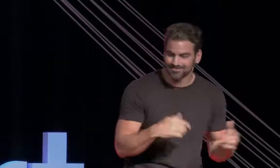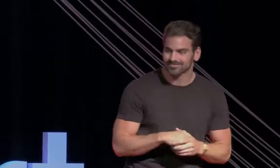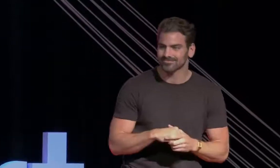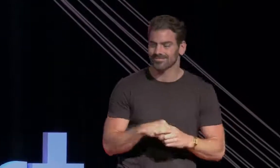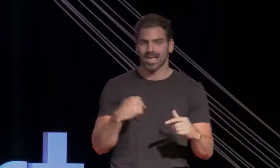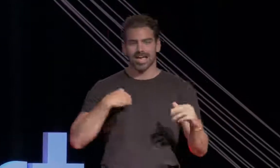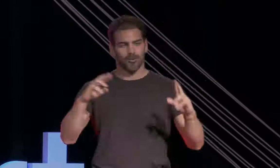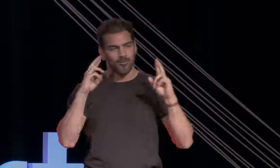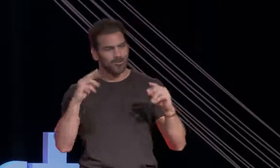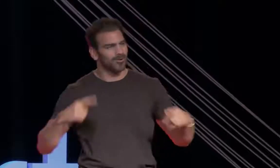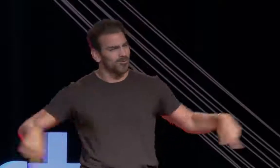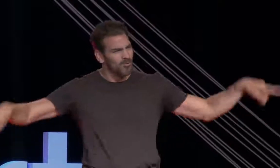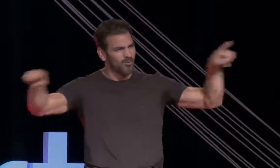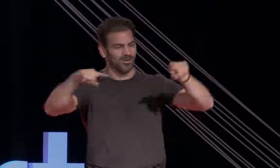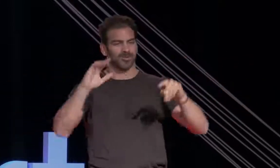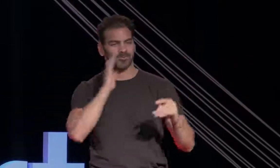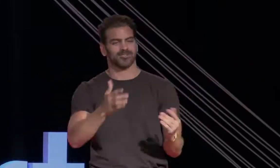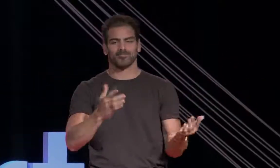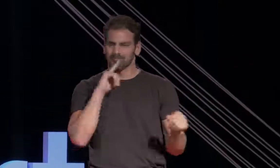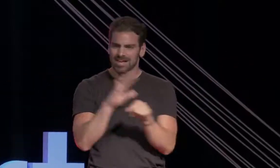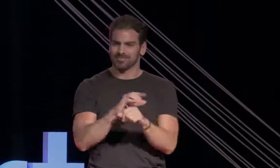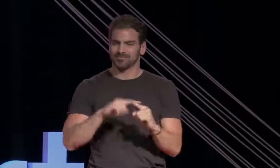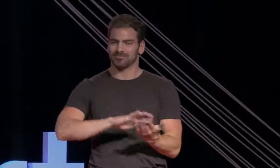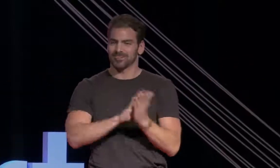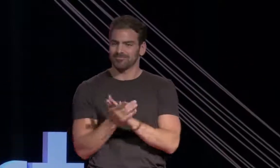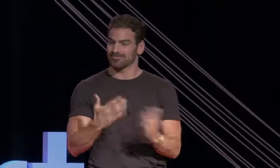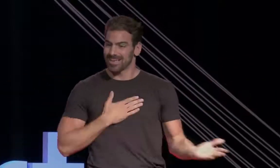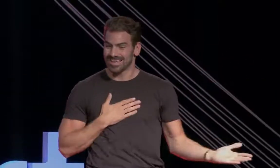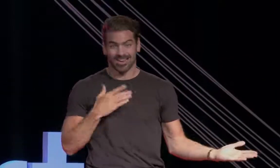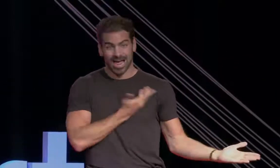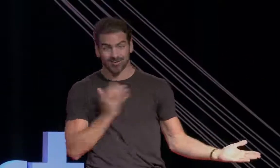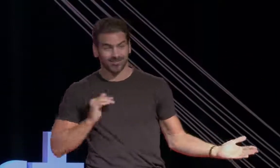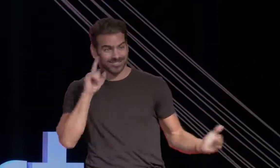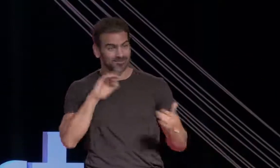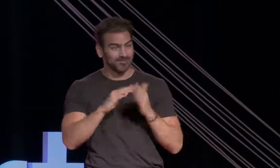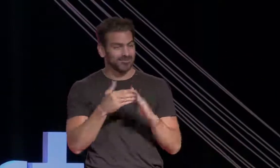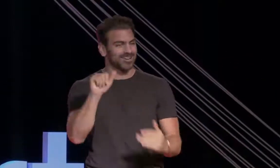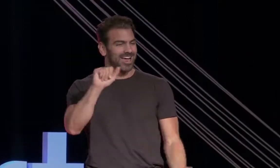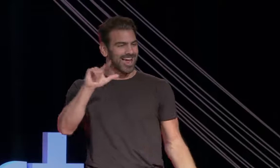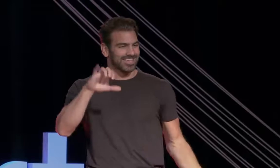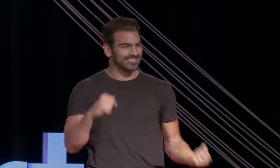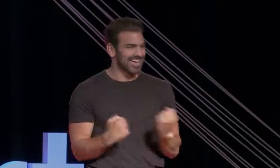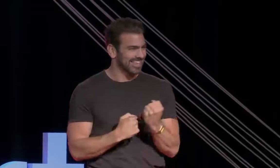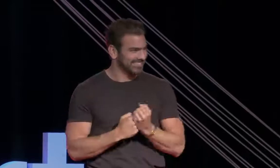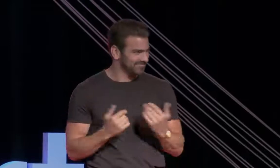you to become our allies and join us in making the world more knowledgeable we need you to join us